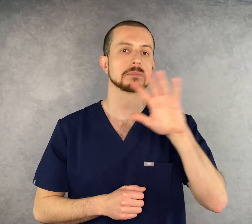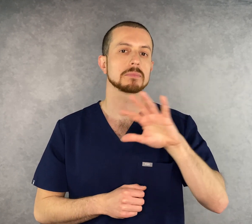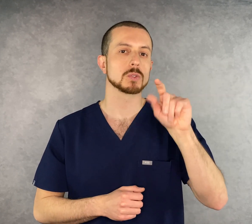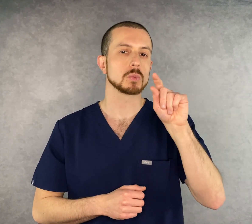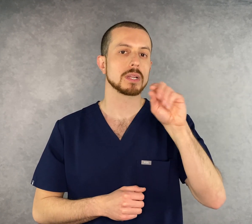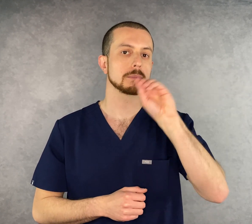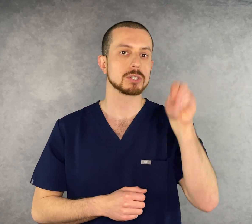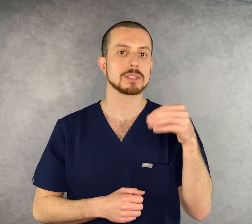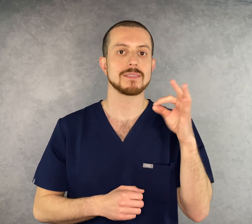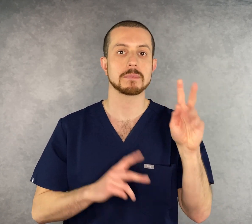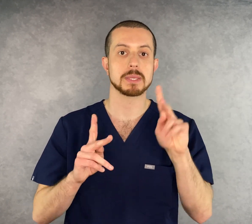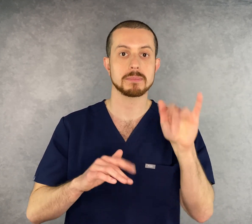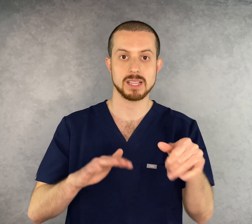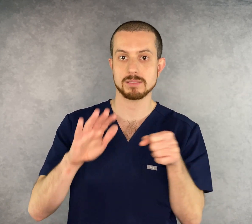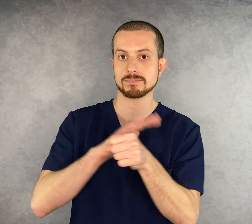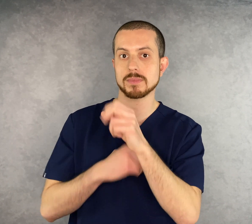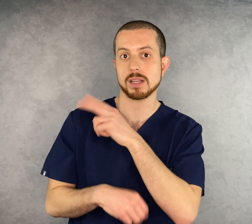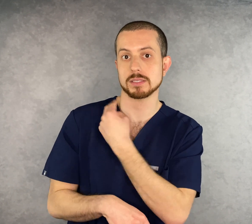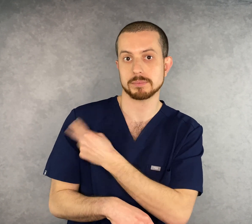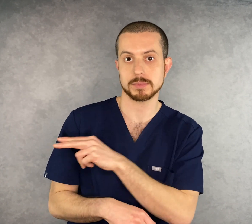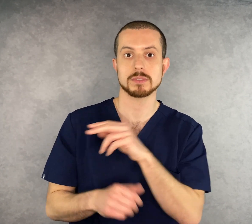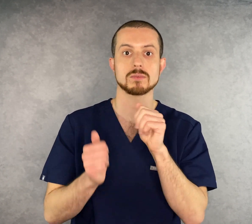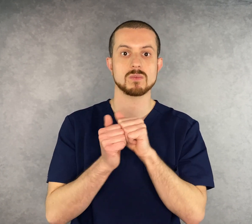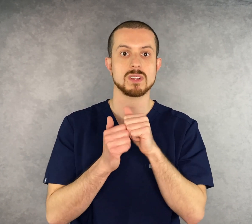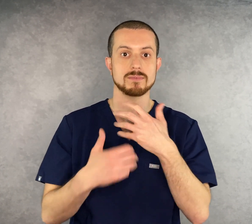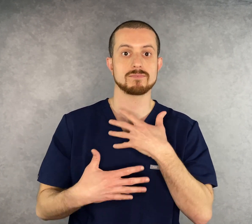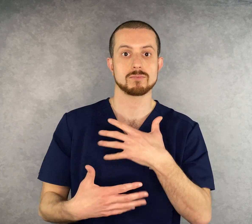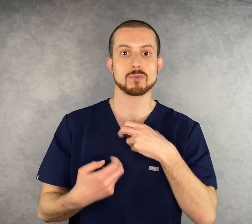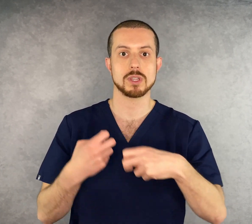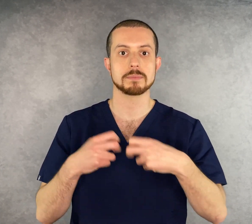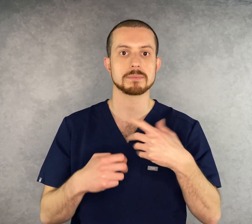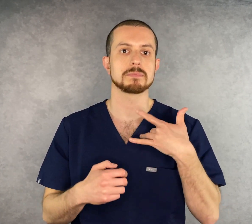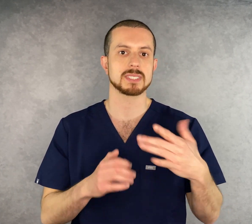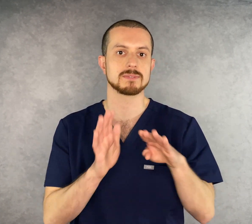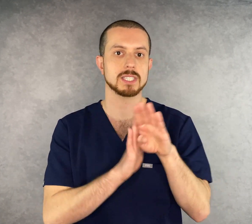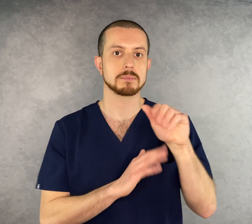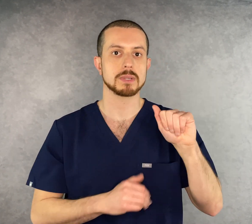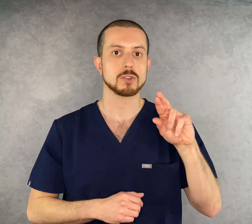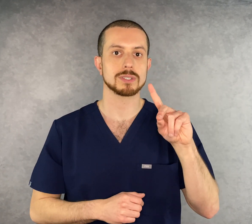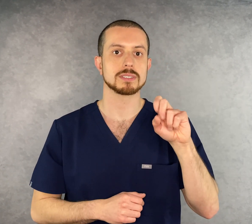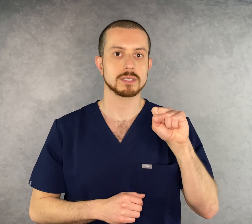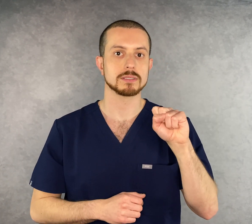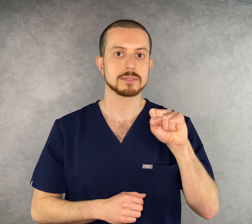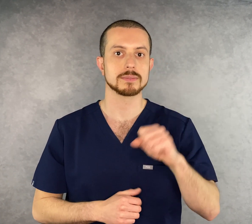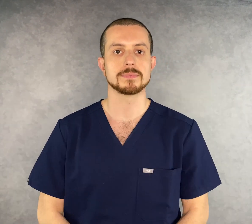About 20% of people hospitalized with breathing problems (related to COVID-19) develop ARDS.